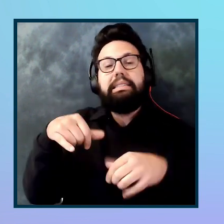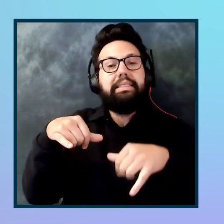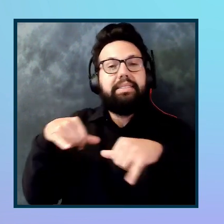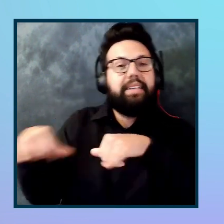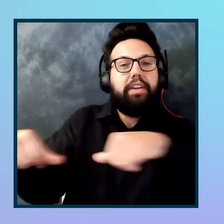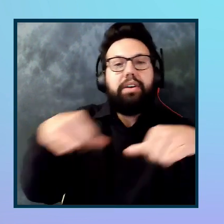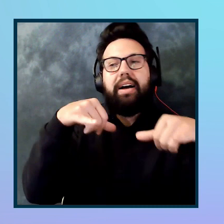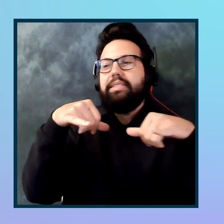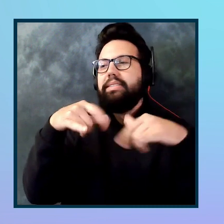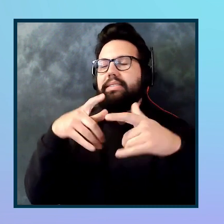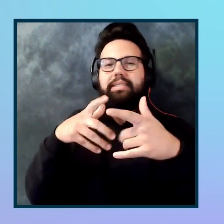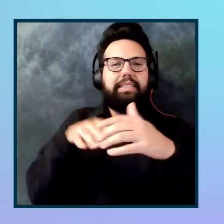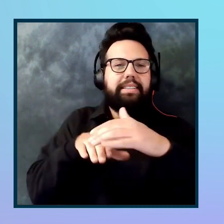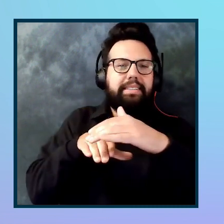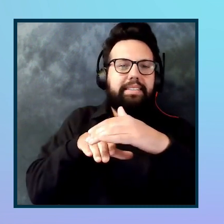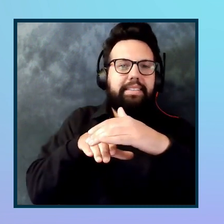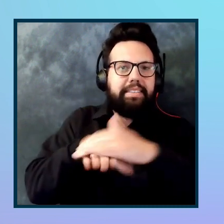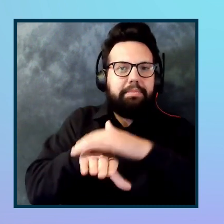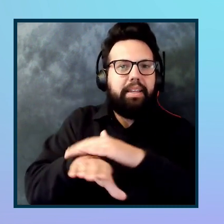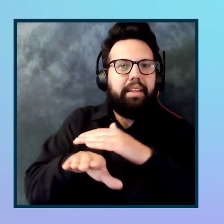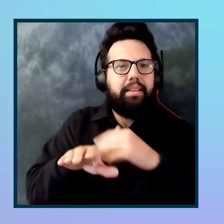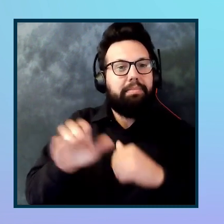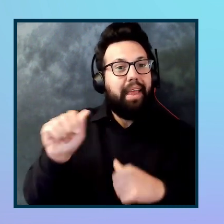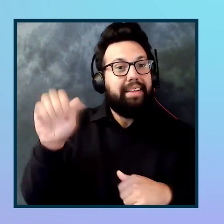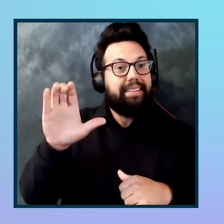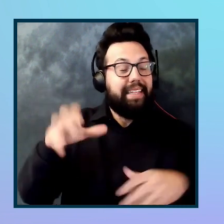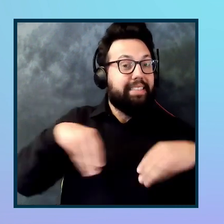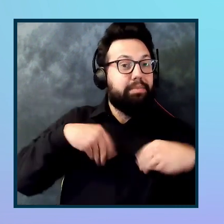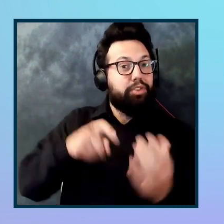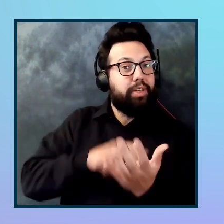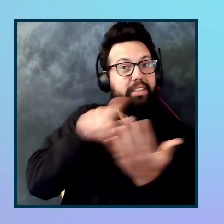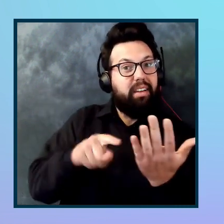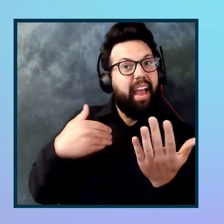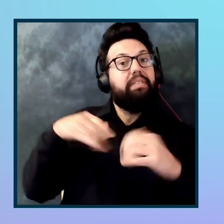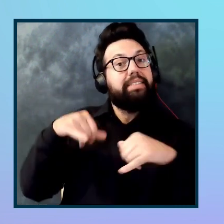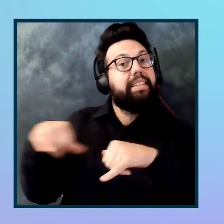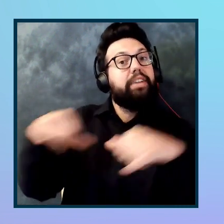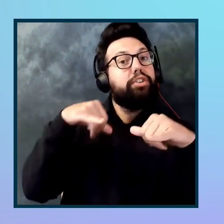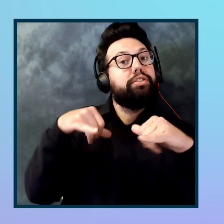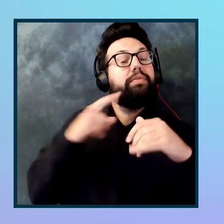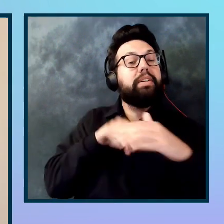accessibility acceptance criteria? Yeah, it's a really good question too. We don't have any published right now,